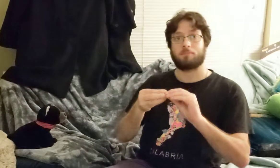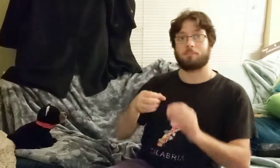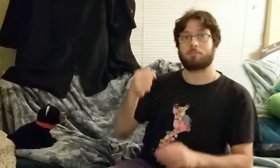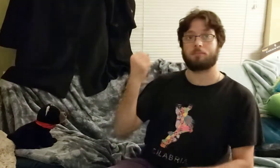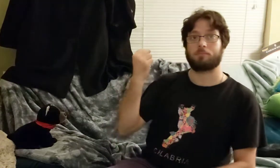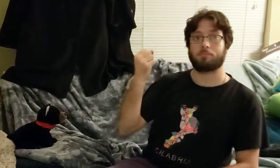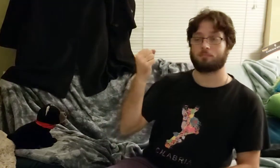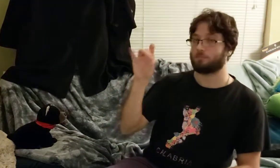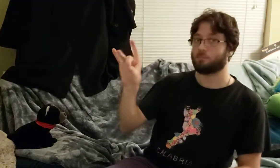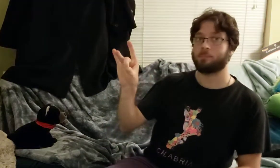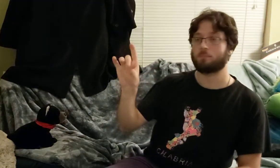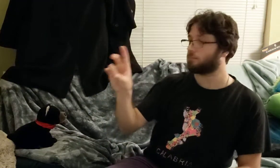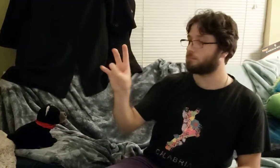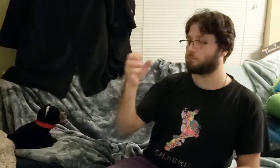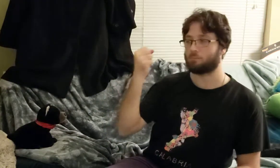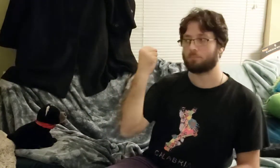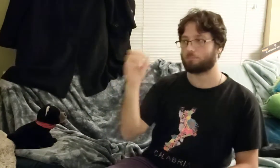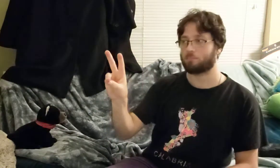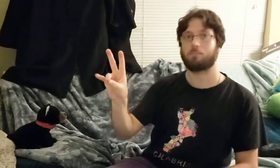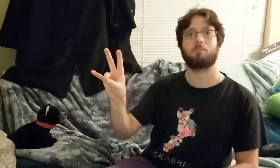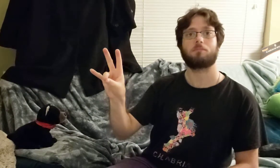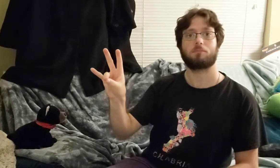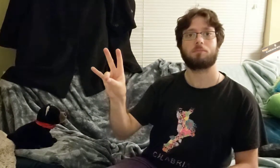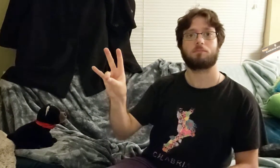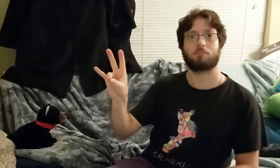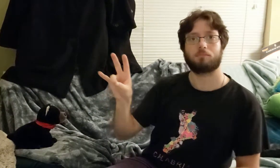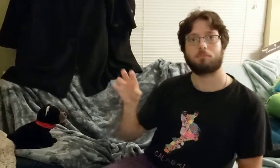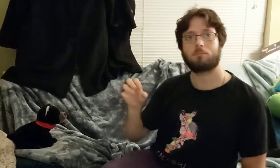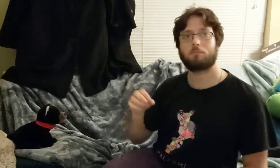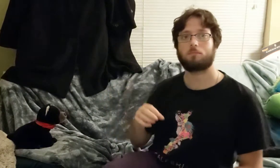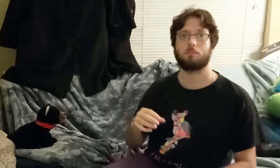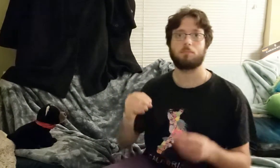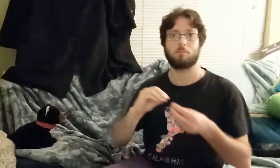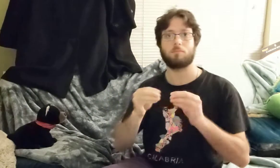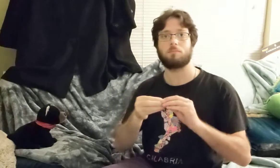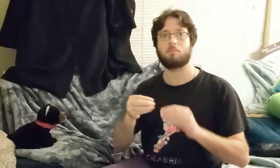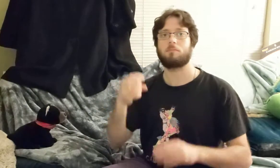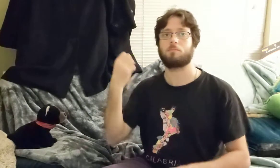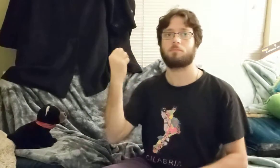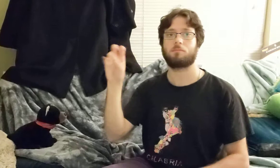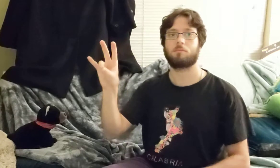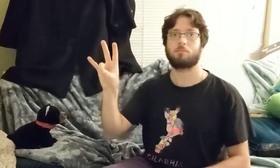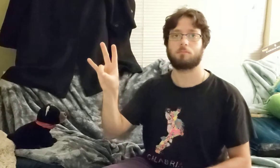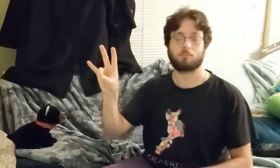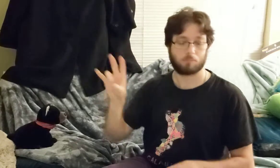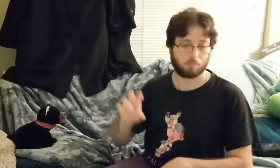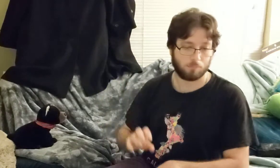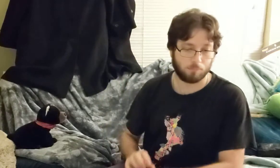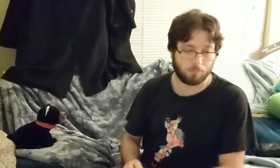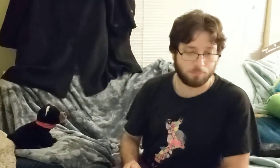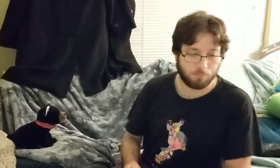NUMBER 18 7 17 NUMBER 17